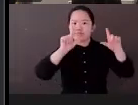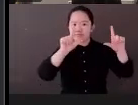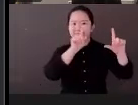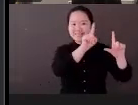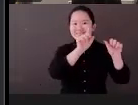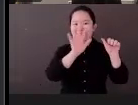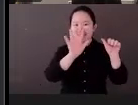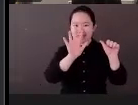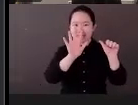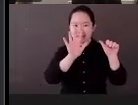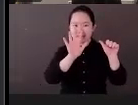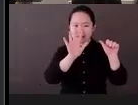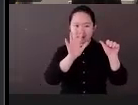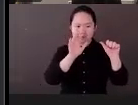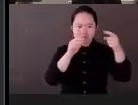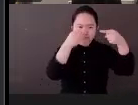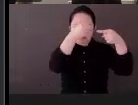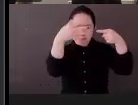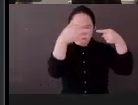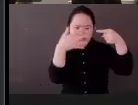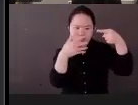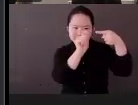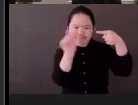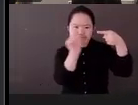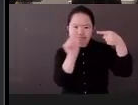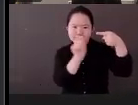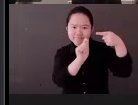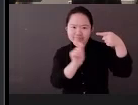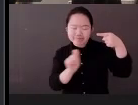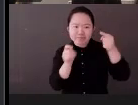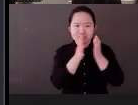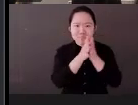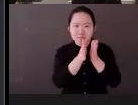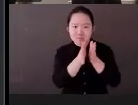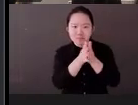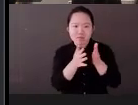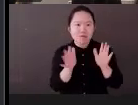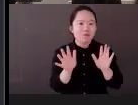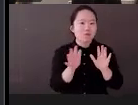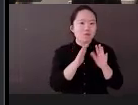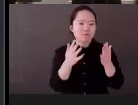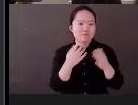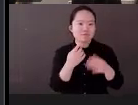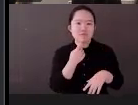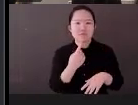And Save as favorite identical